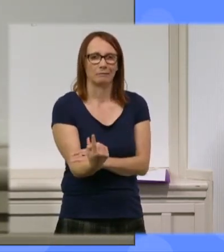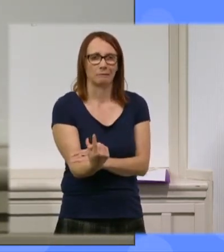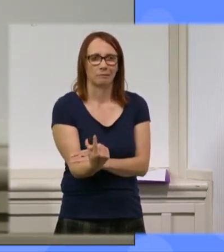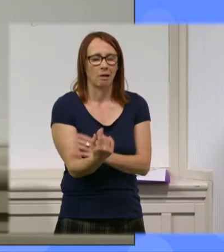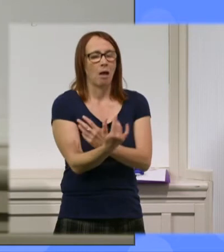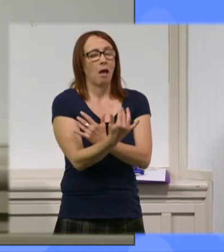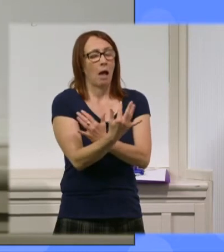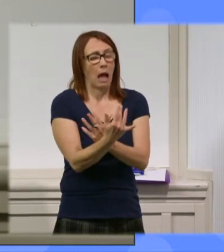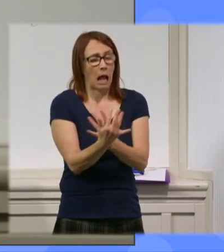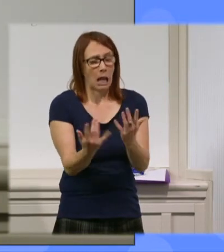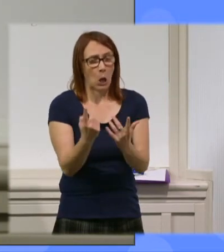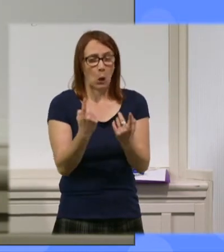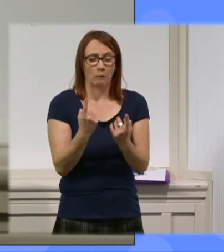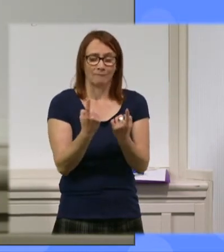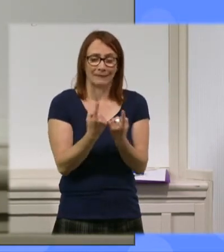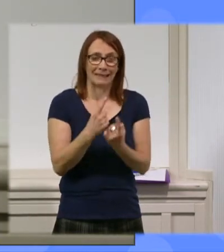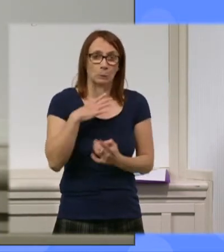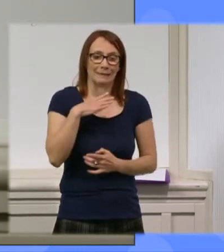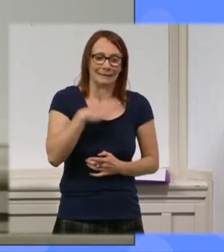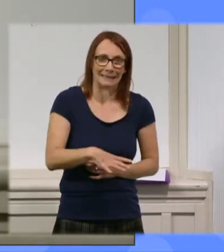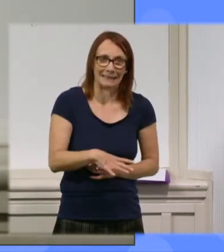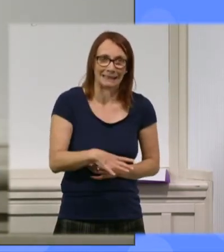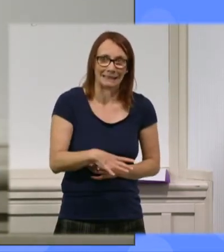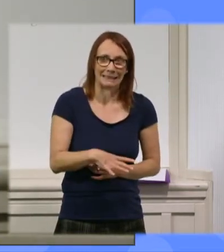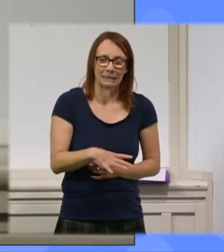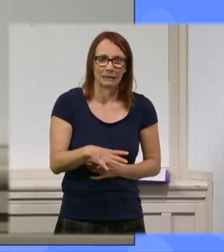to create that future are currently not devolved they're reserved to Westminster